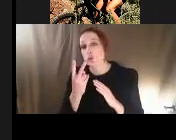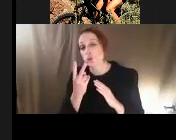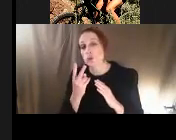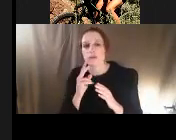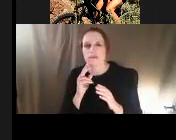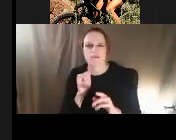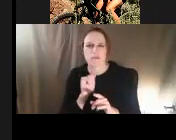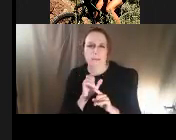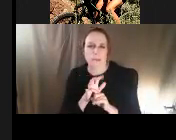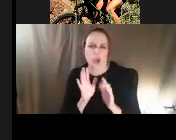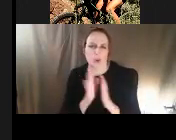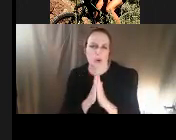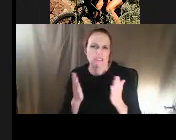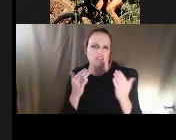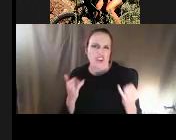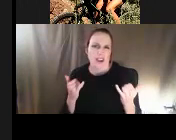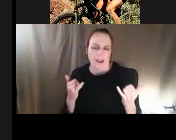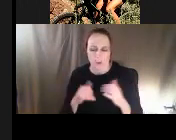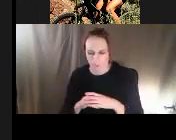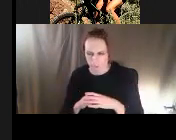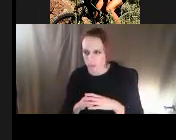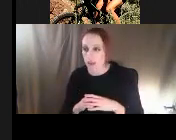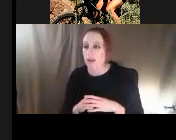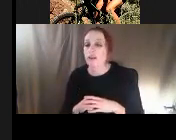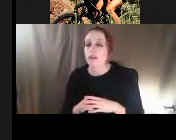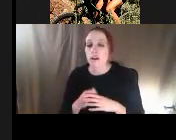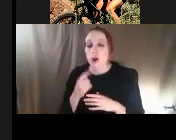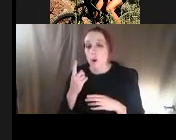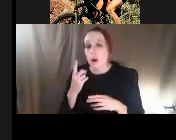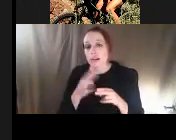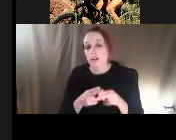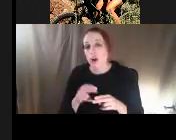One of them is, So You Want to Talk About Race by